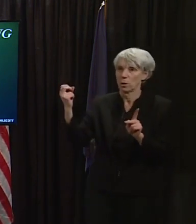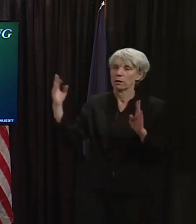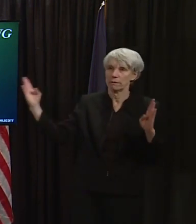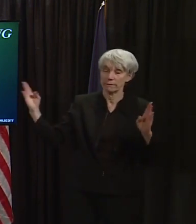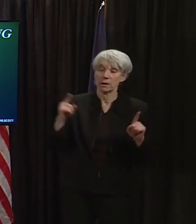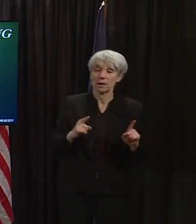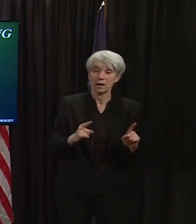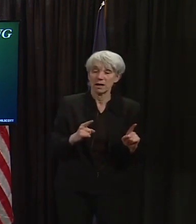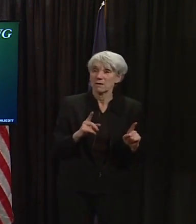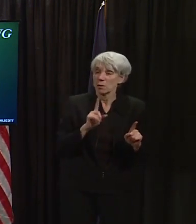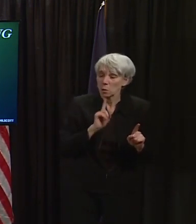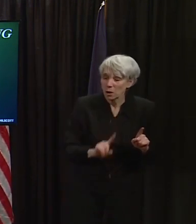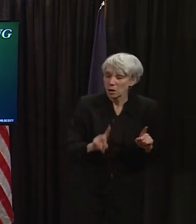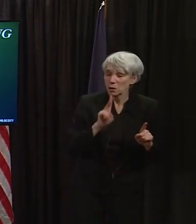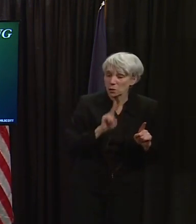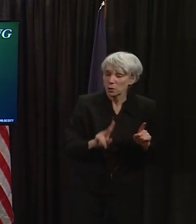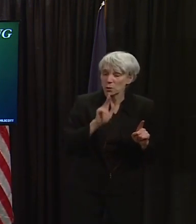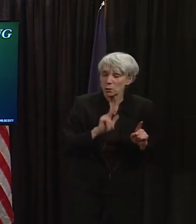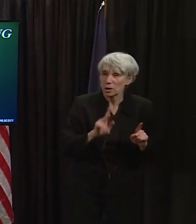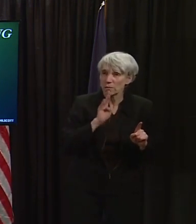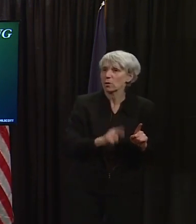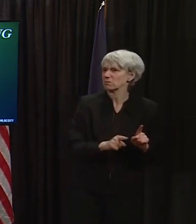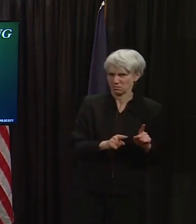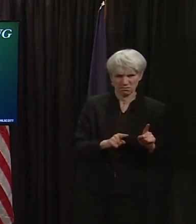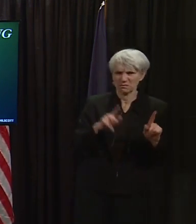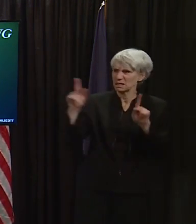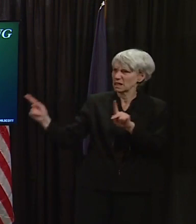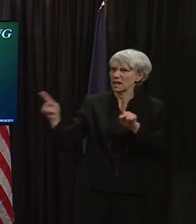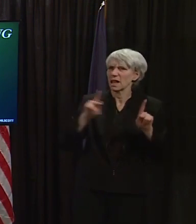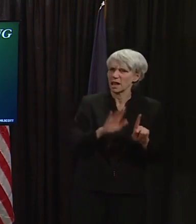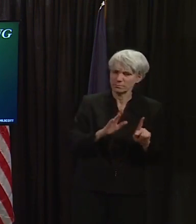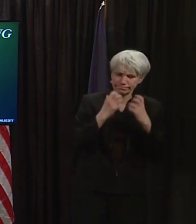families and the early childhood educators. We support the tests for